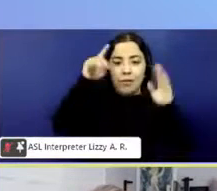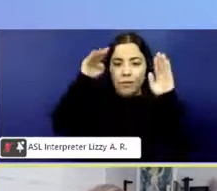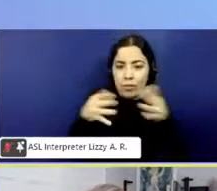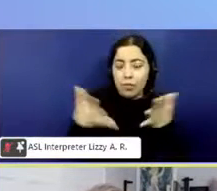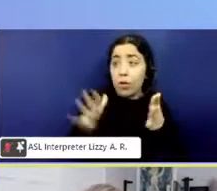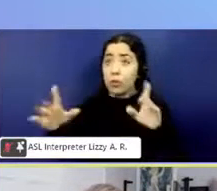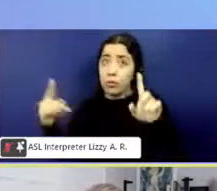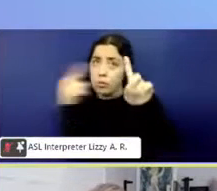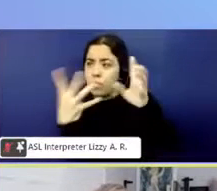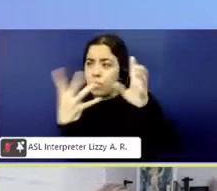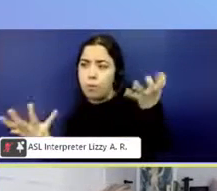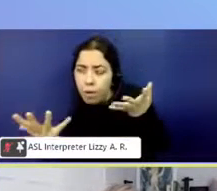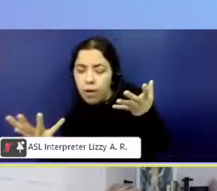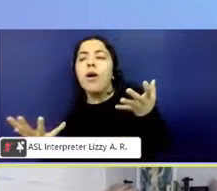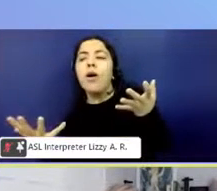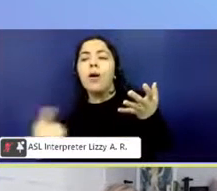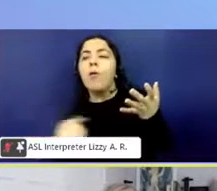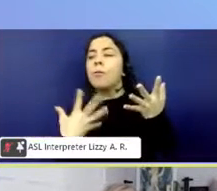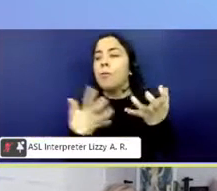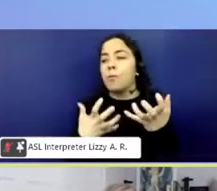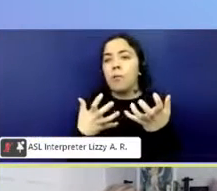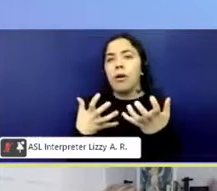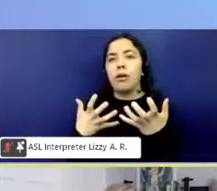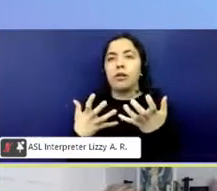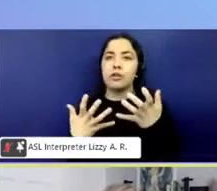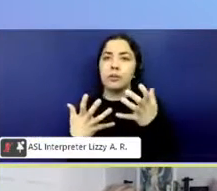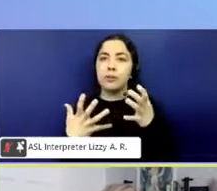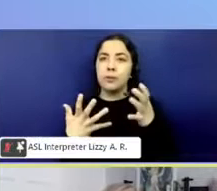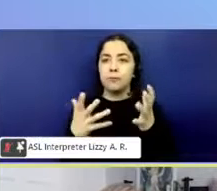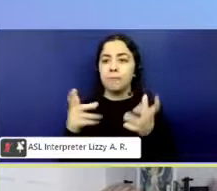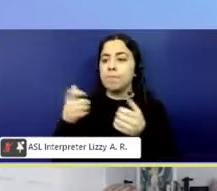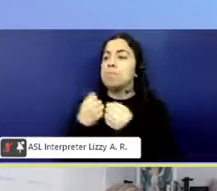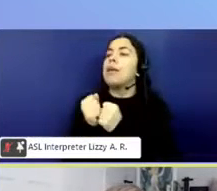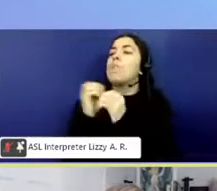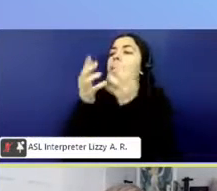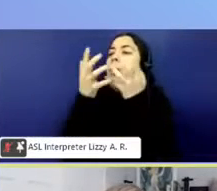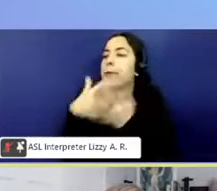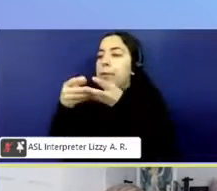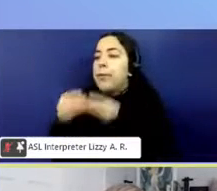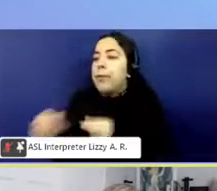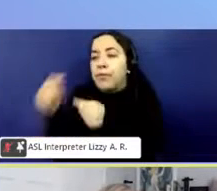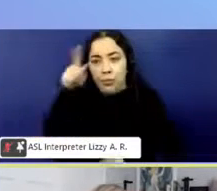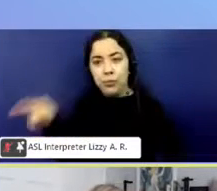people with the same diagnosis like ADHD may have very different needs for behaviors like